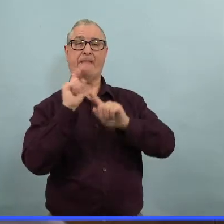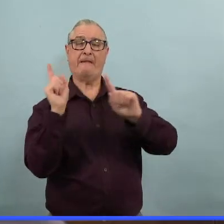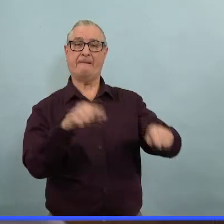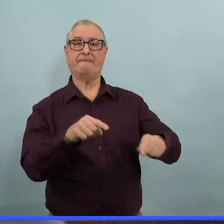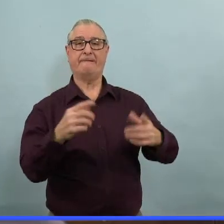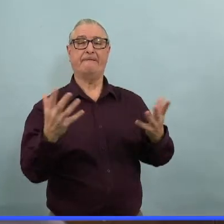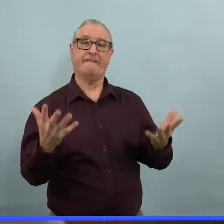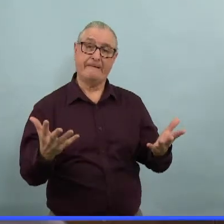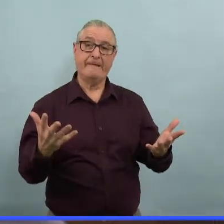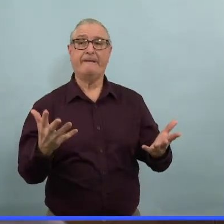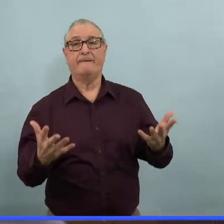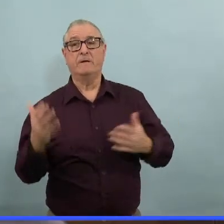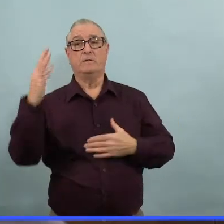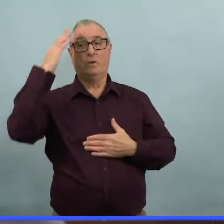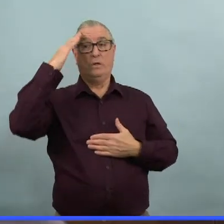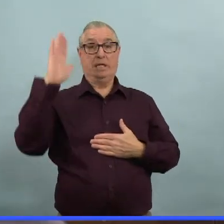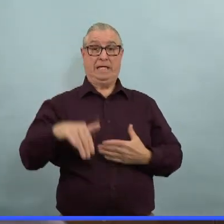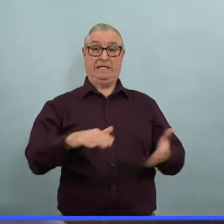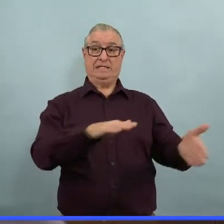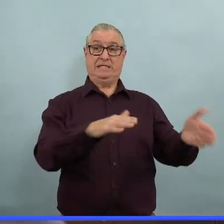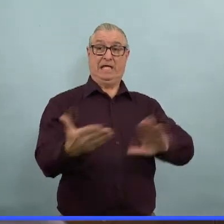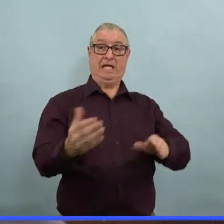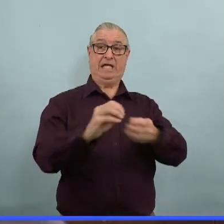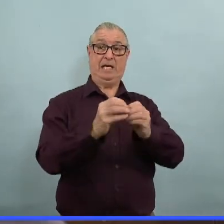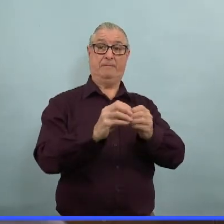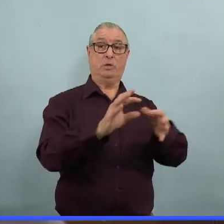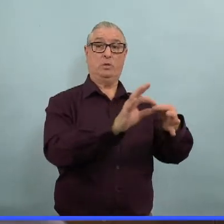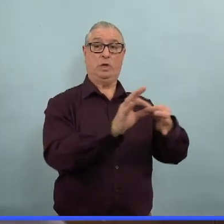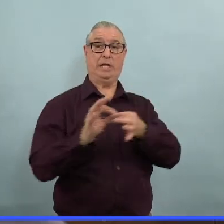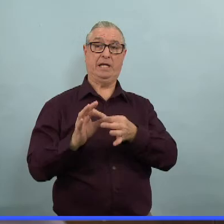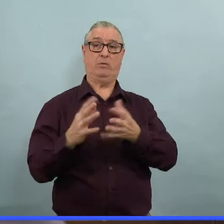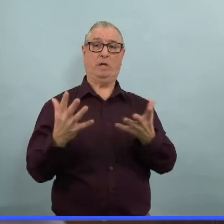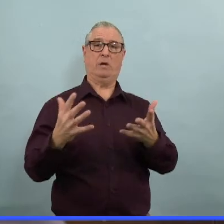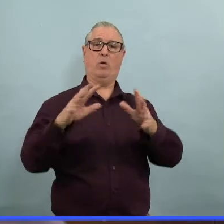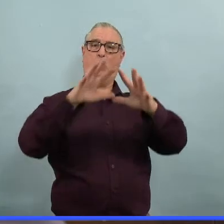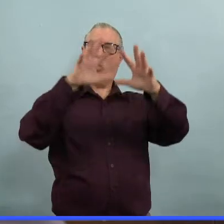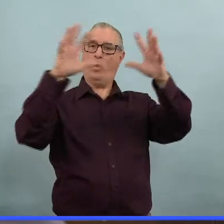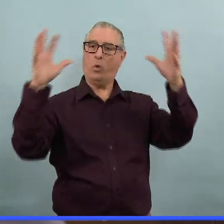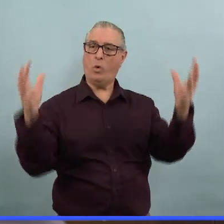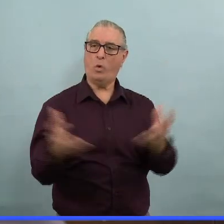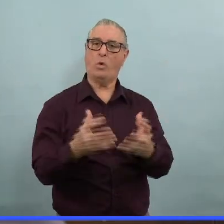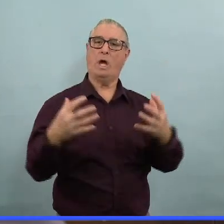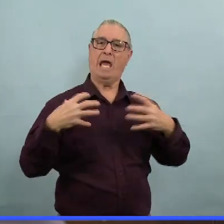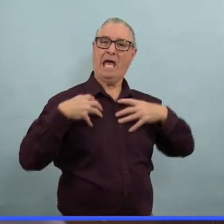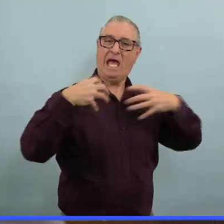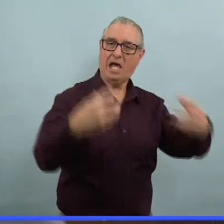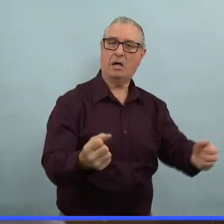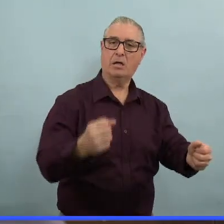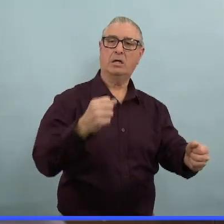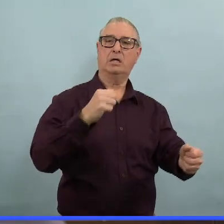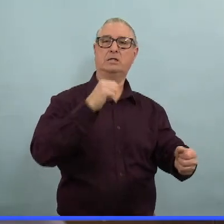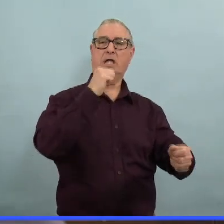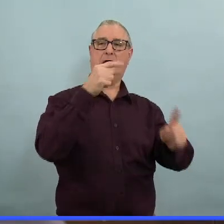of health and and covet is one of them covet is a for the last two years has been a strong focus of